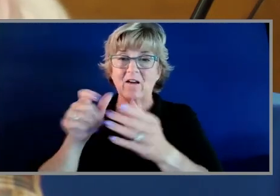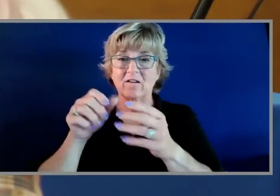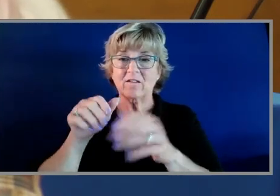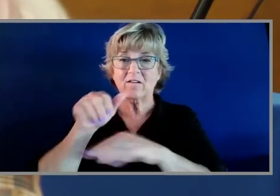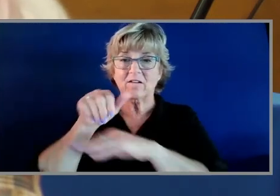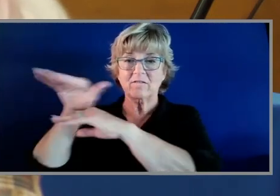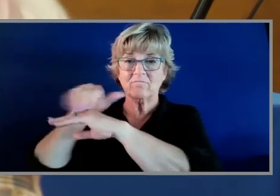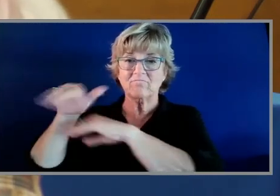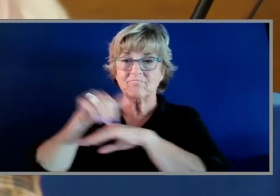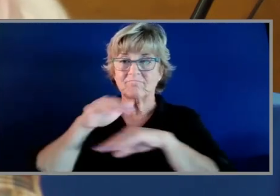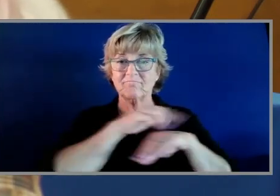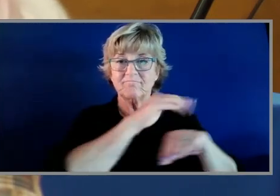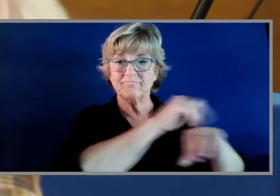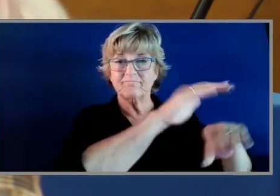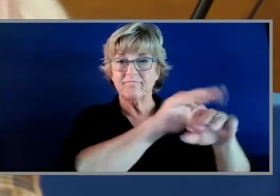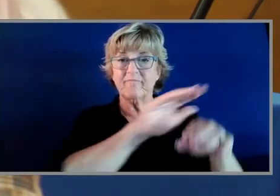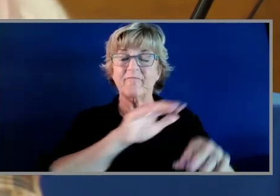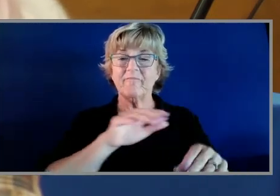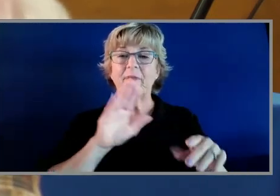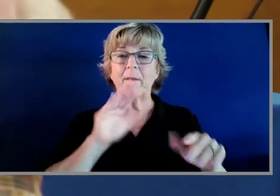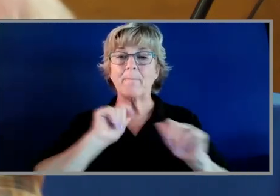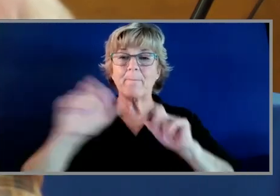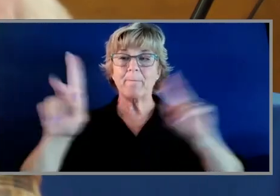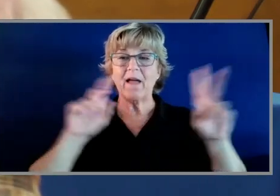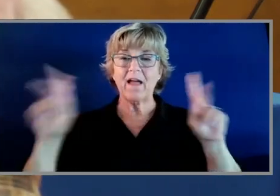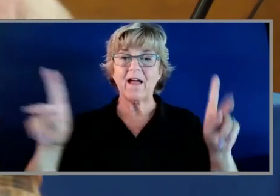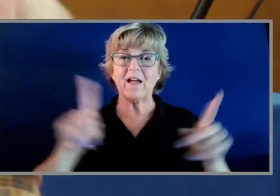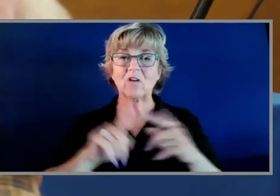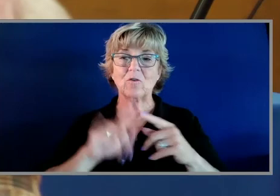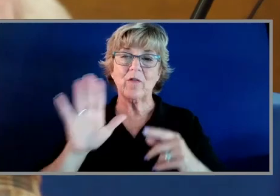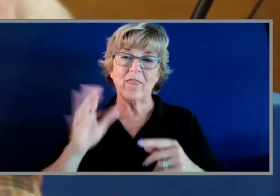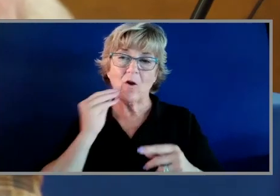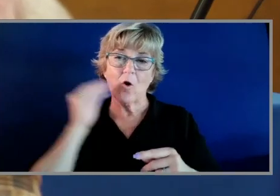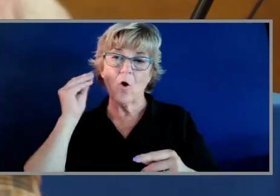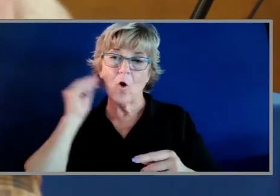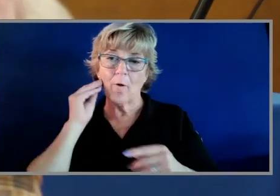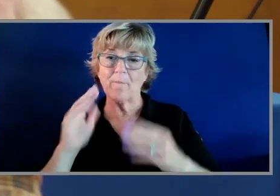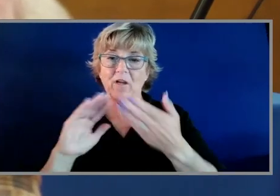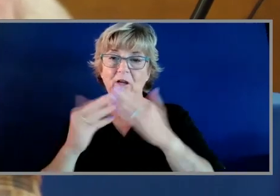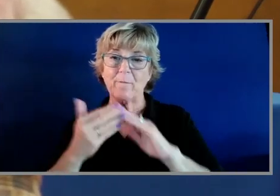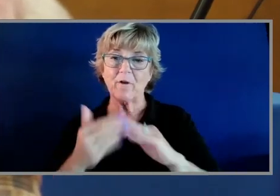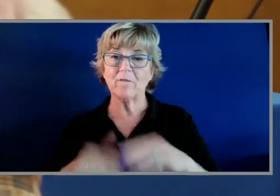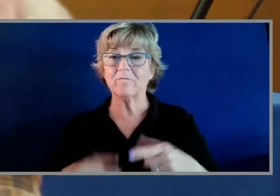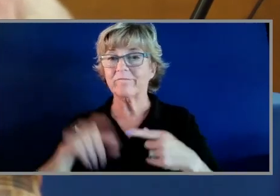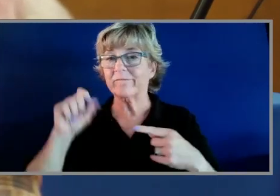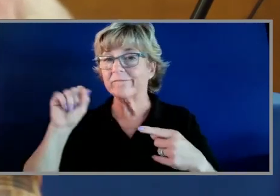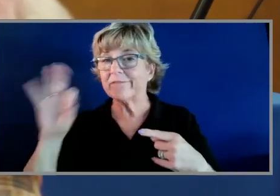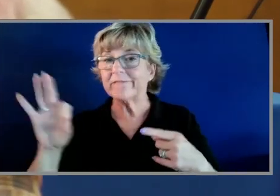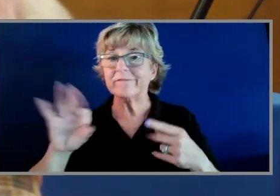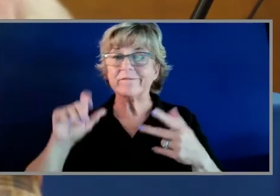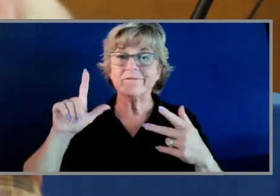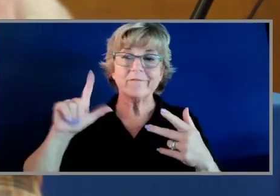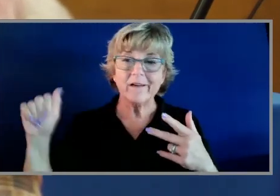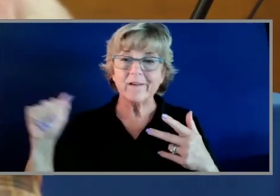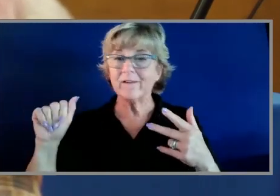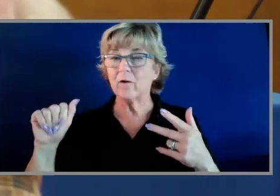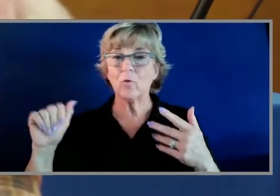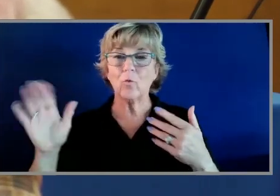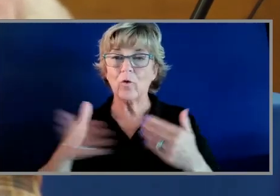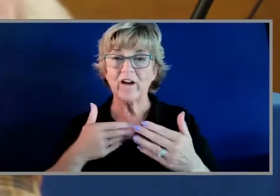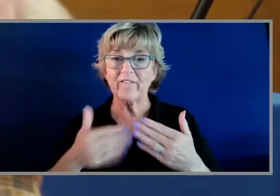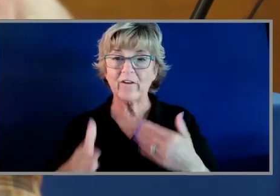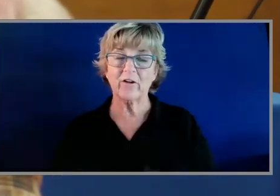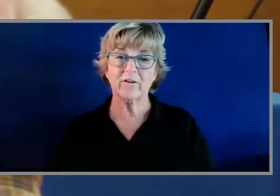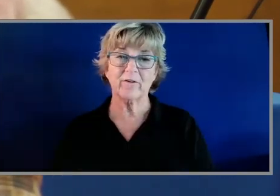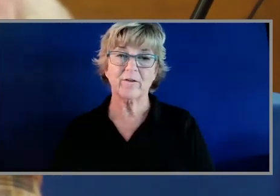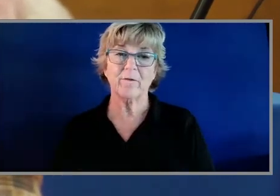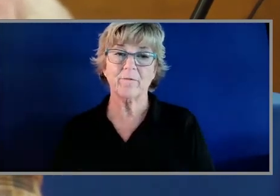Studio: It will be zero there will be zero number there because all of those people will have been allocated back to